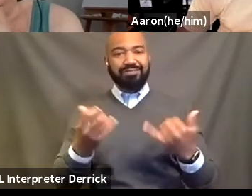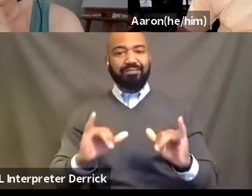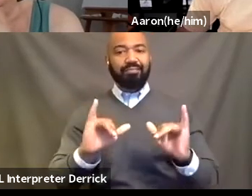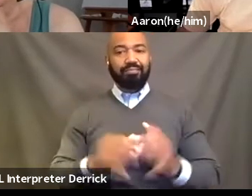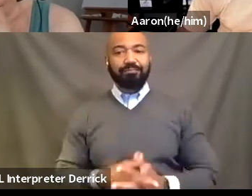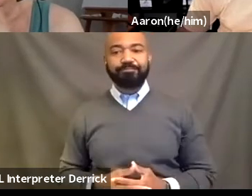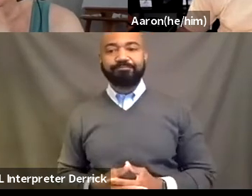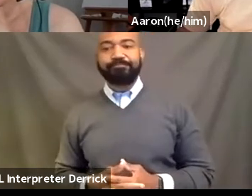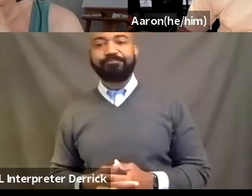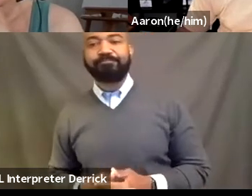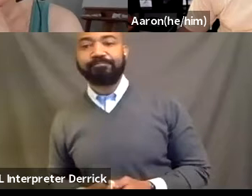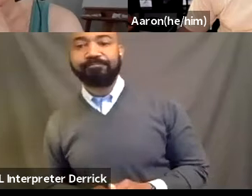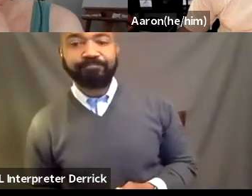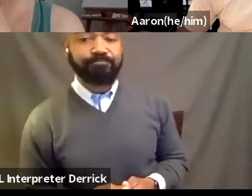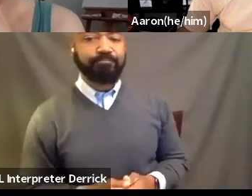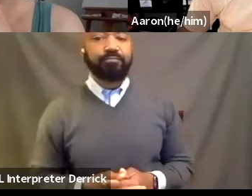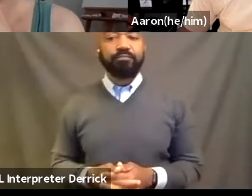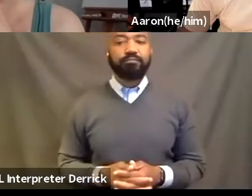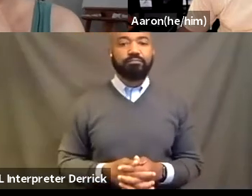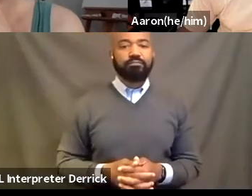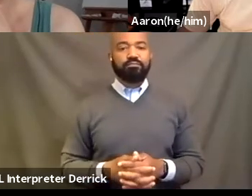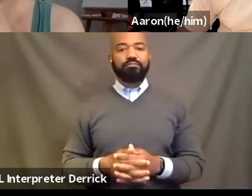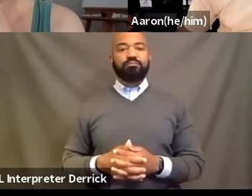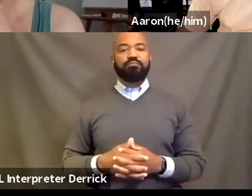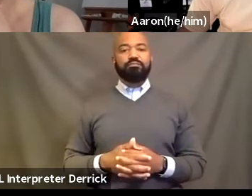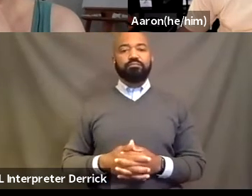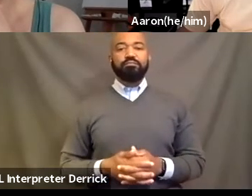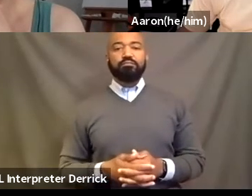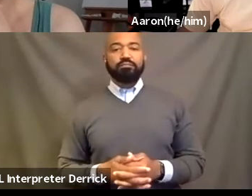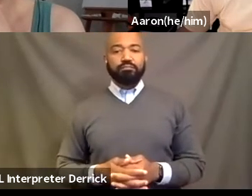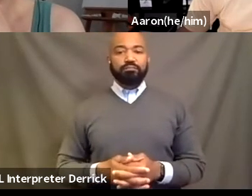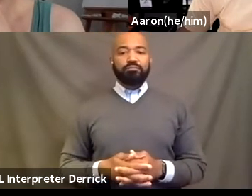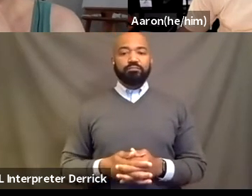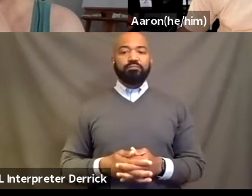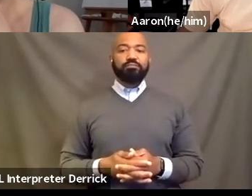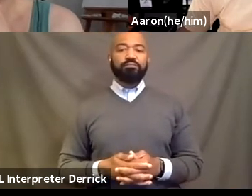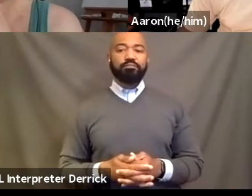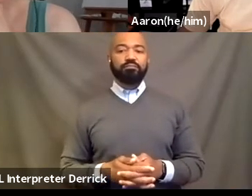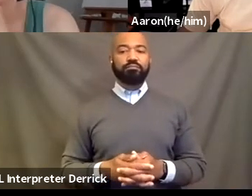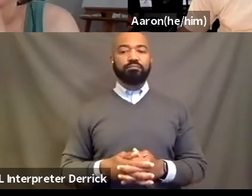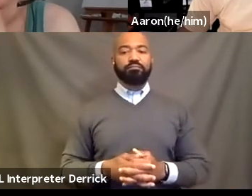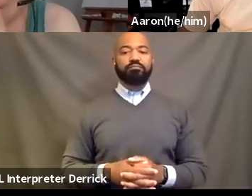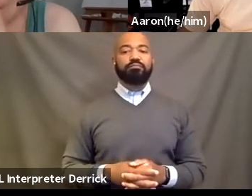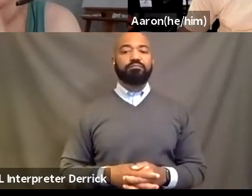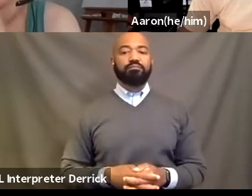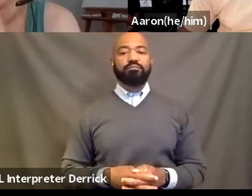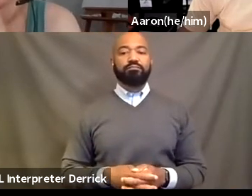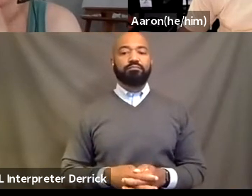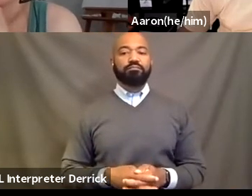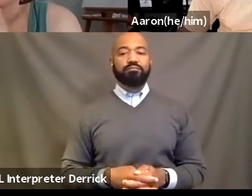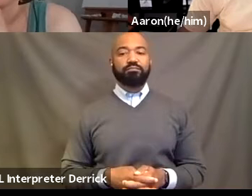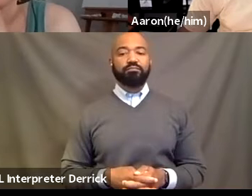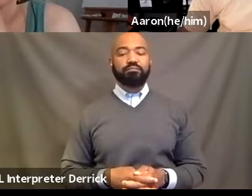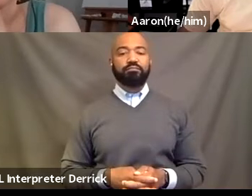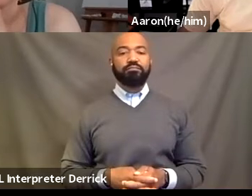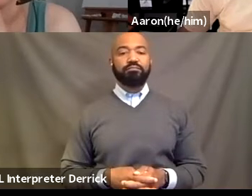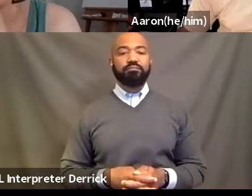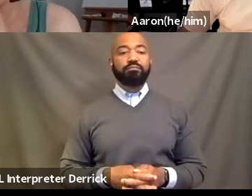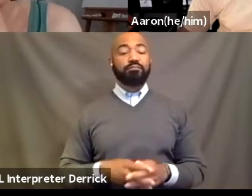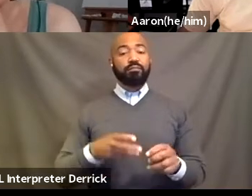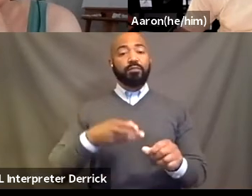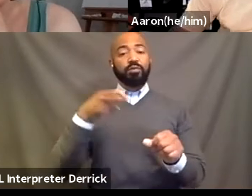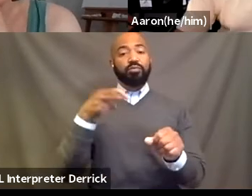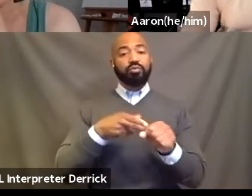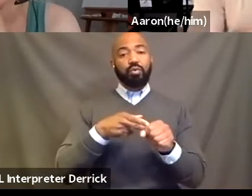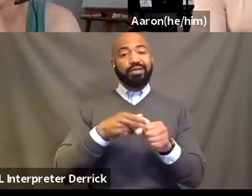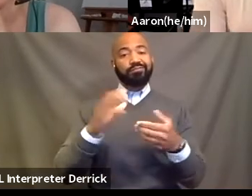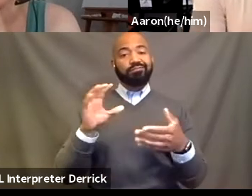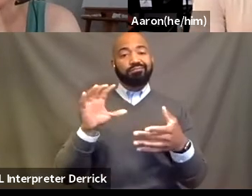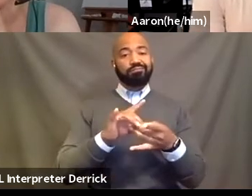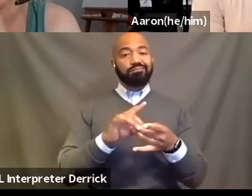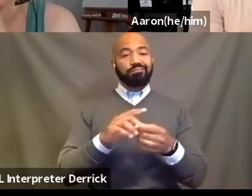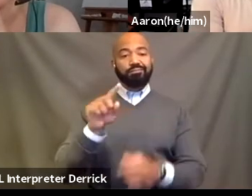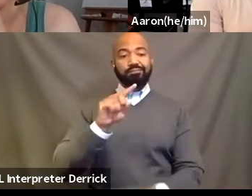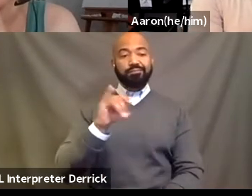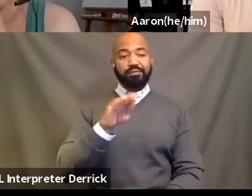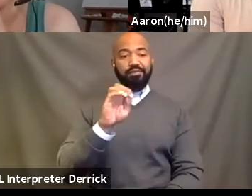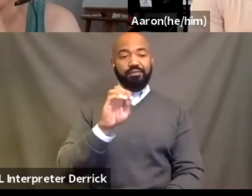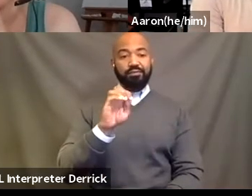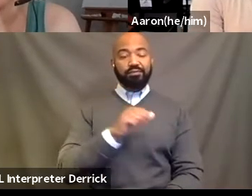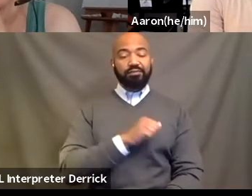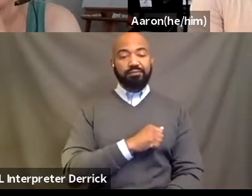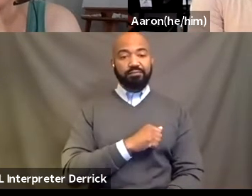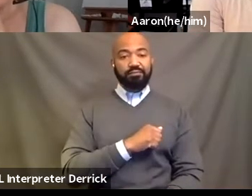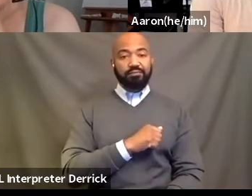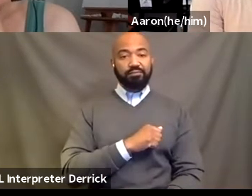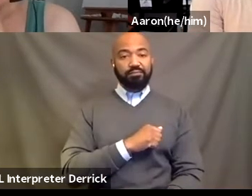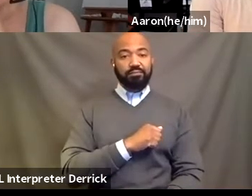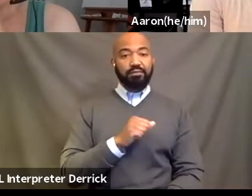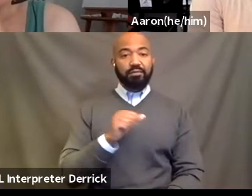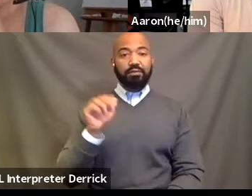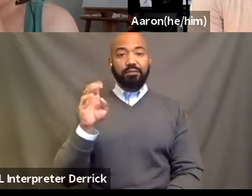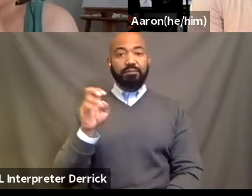x (they/themme): When bedroom and told me about the xen I was like sure I guess i'm primarily work in performance, so that was really interesting and Benjamin encouraged me.